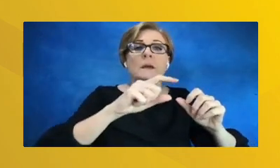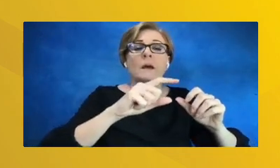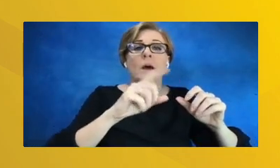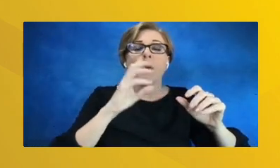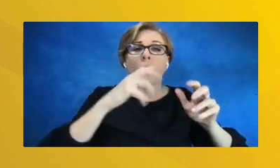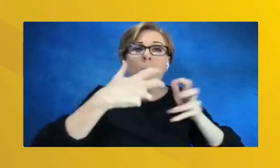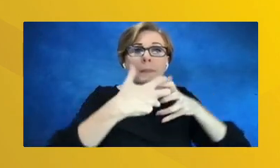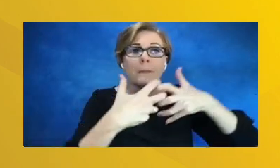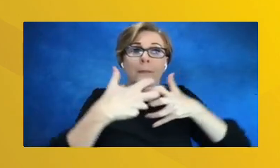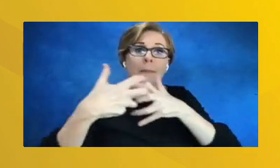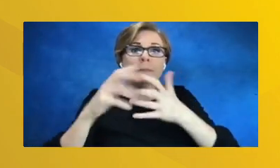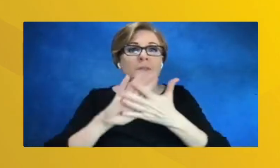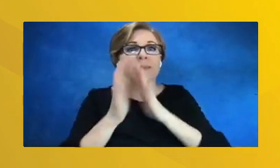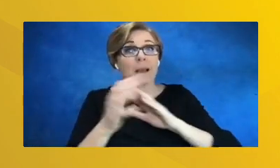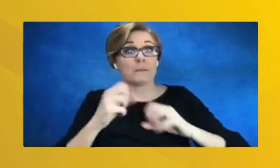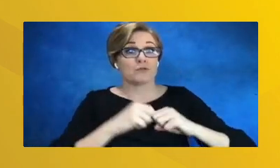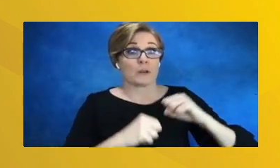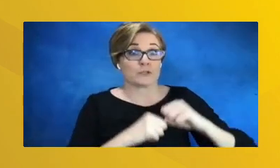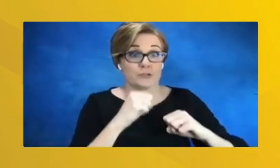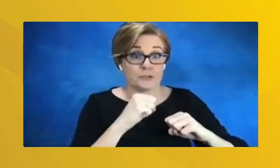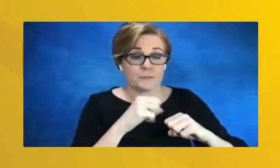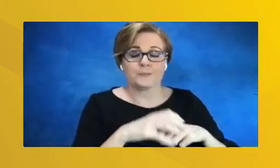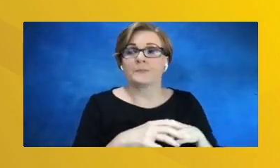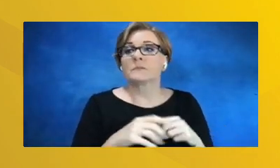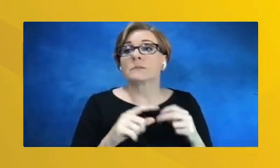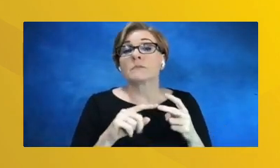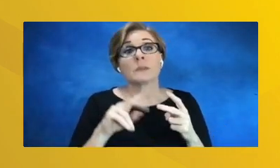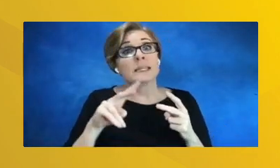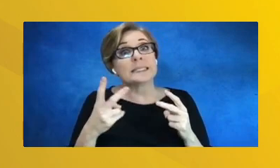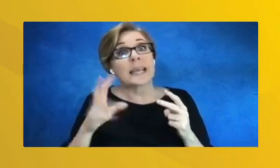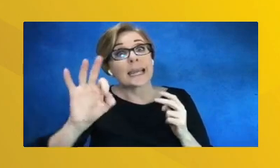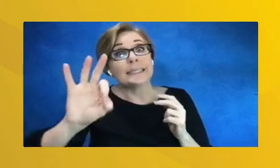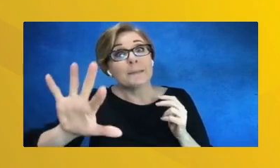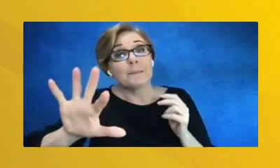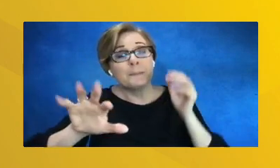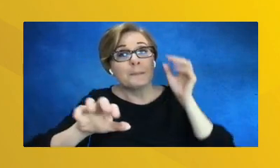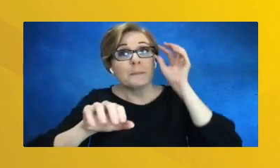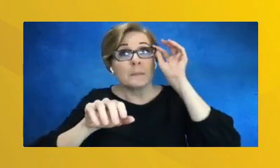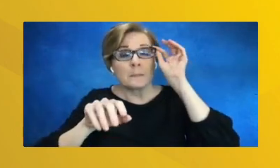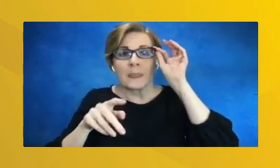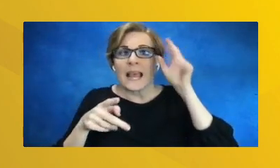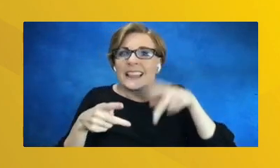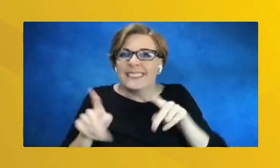And then the second tip that we provided was to let your kids really explore that themselves